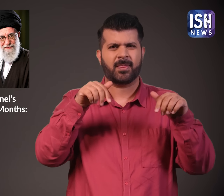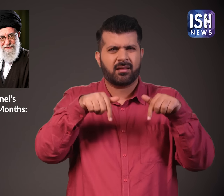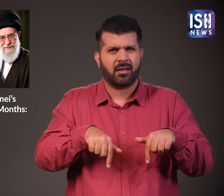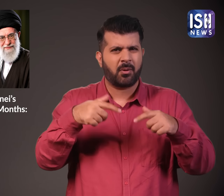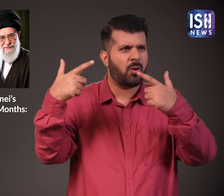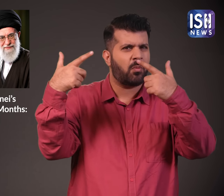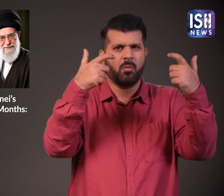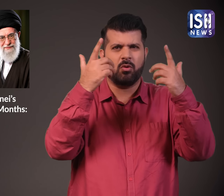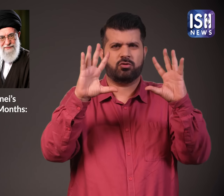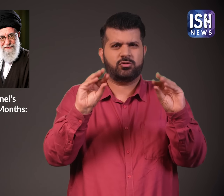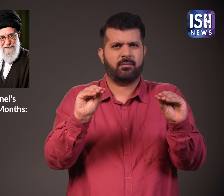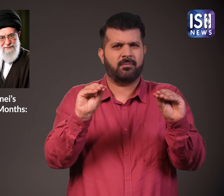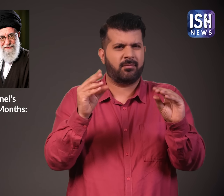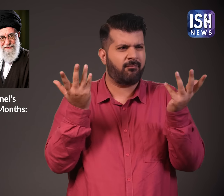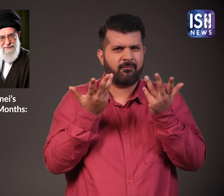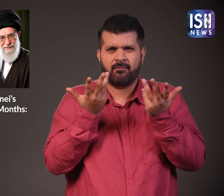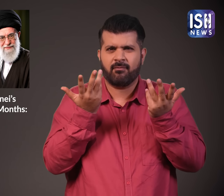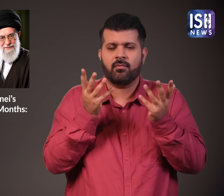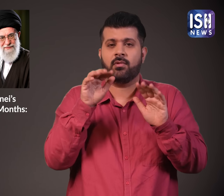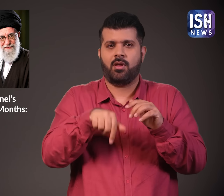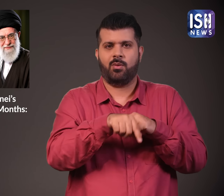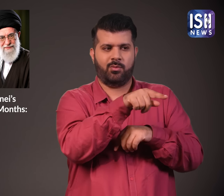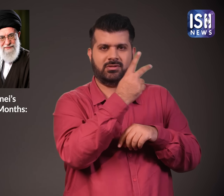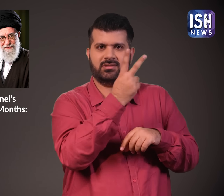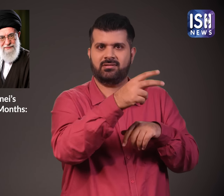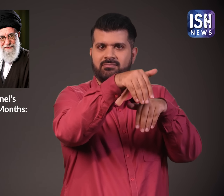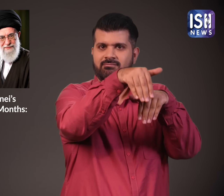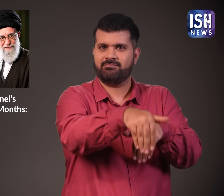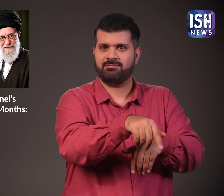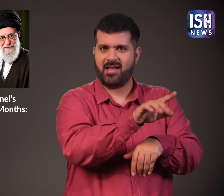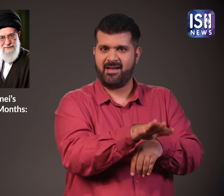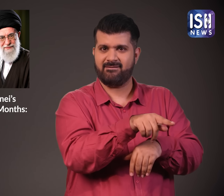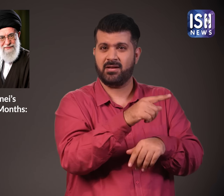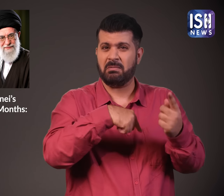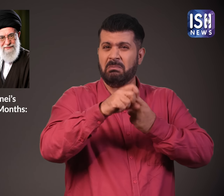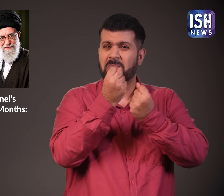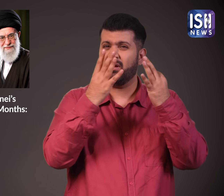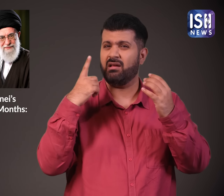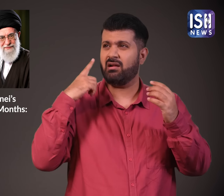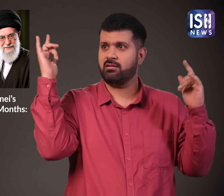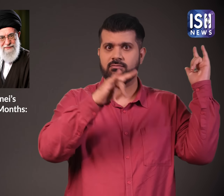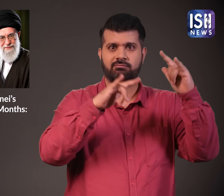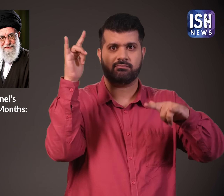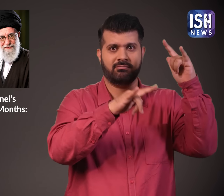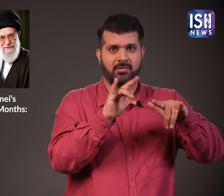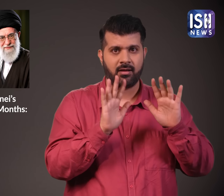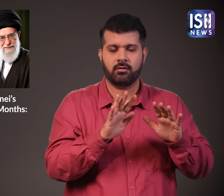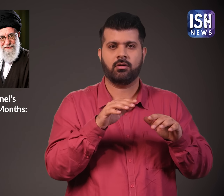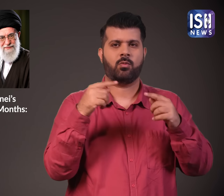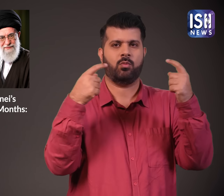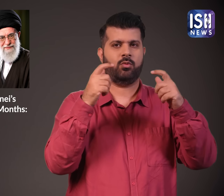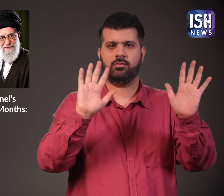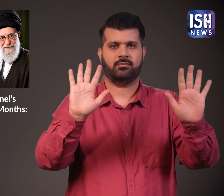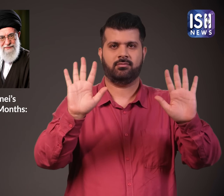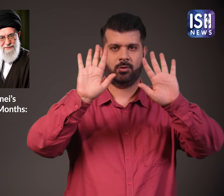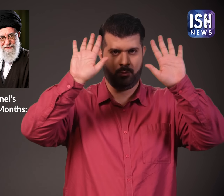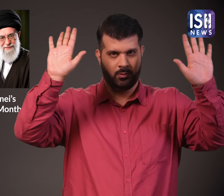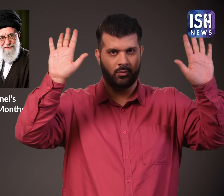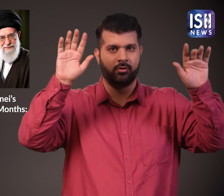The current ceasefire is linked to the funeral, as many foreign leaders are expected to attend.